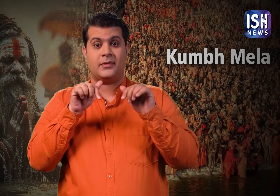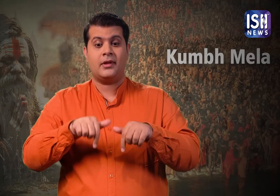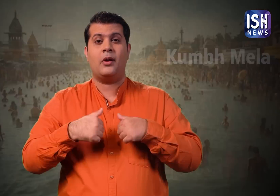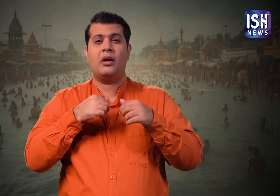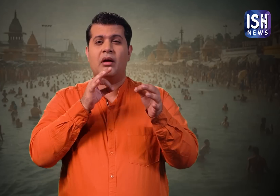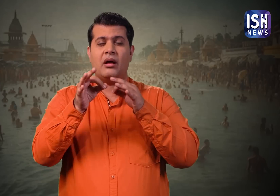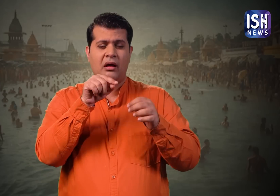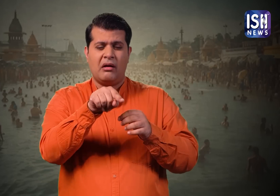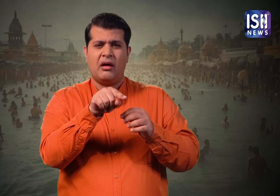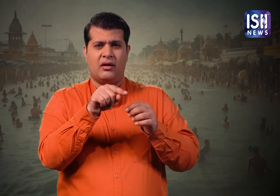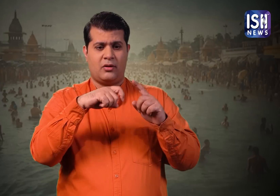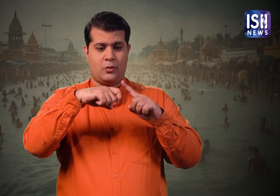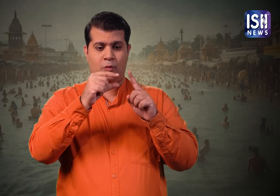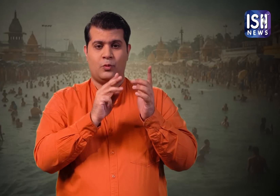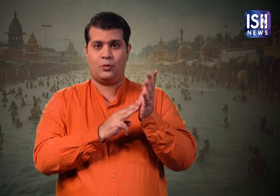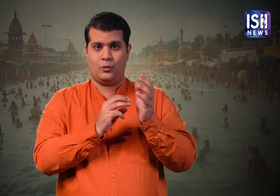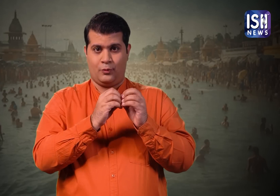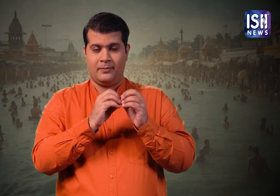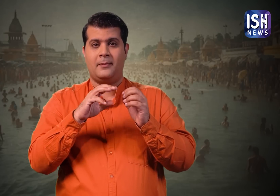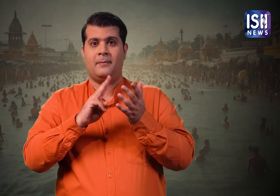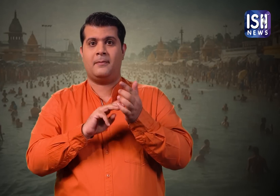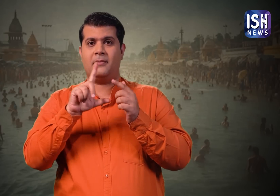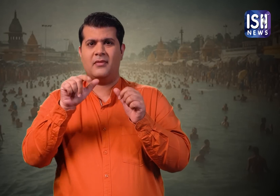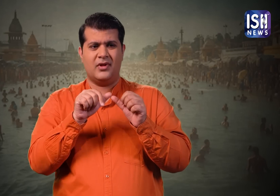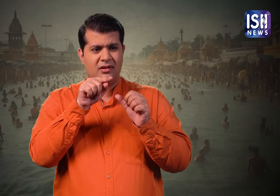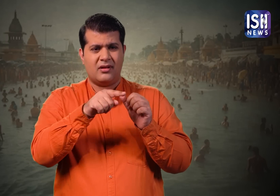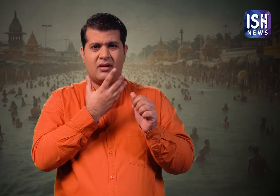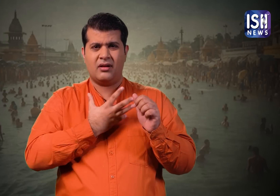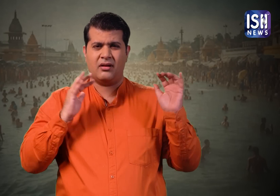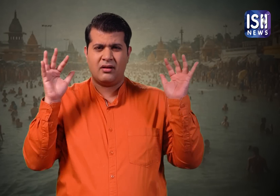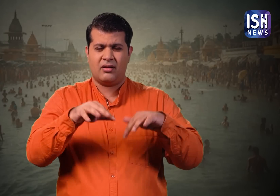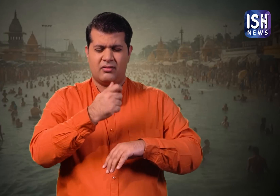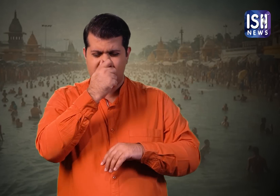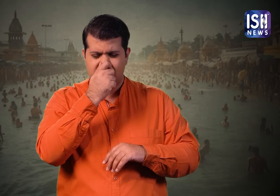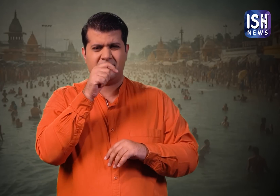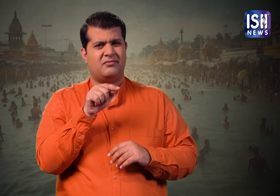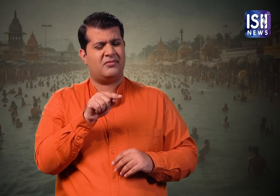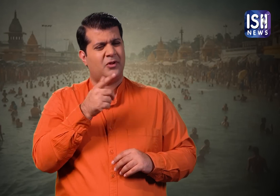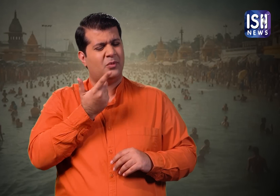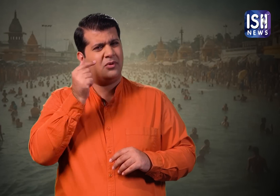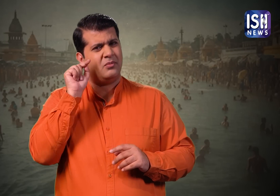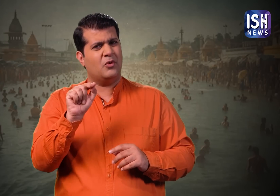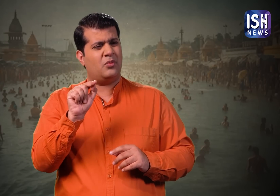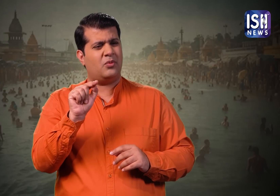Now let us see why so many Sadhus gather at the Kumbh Mela and take the holy dip.